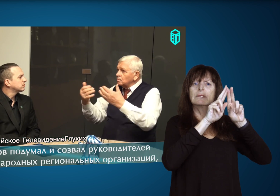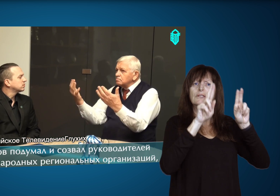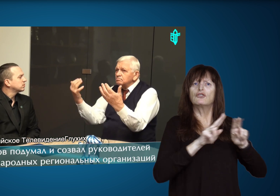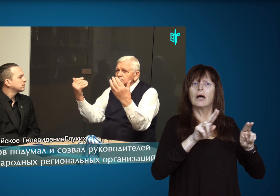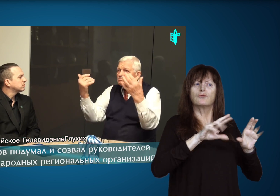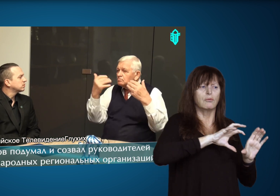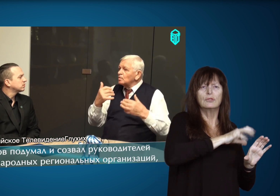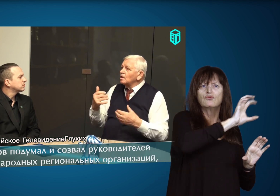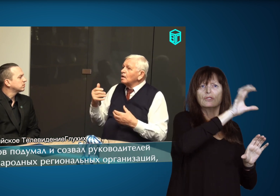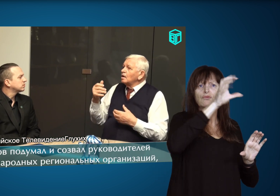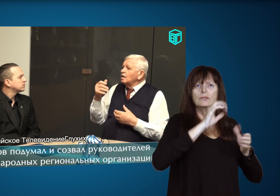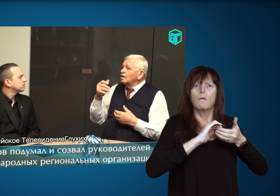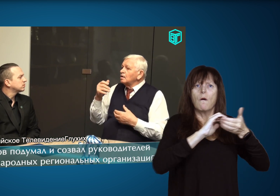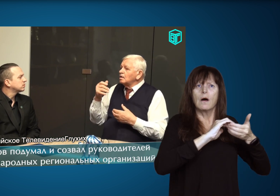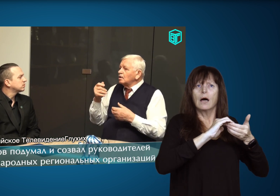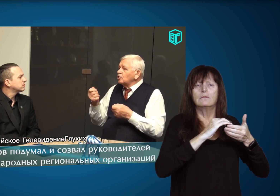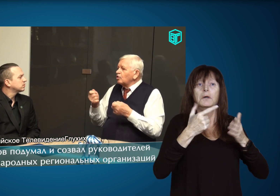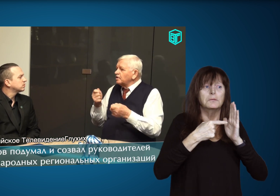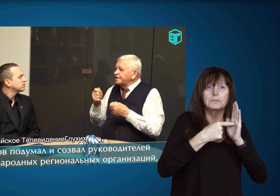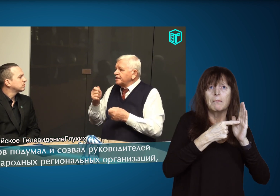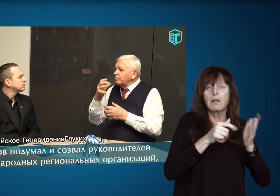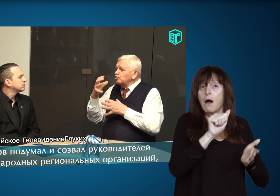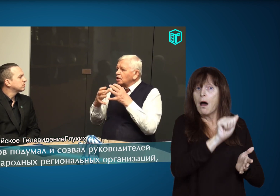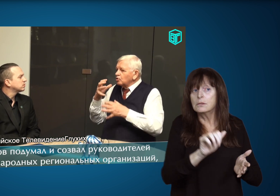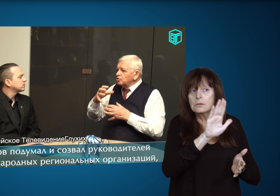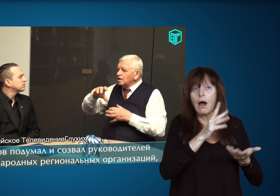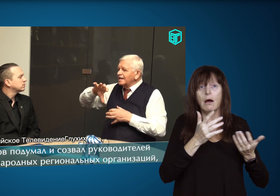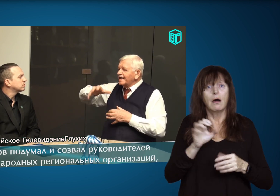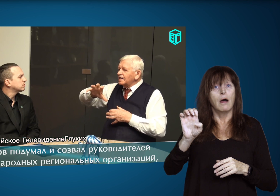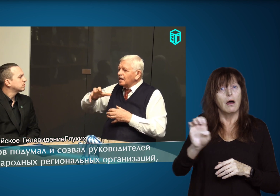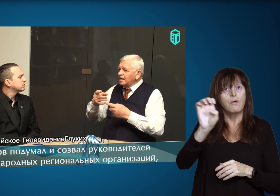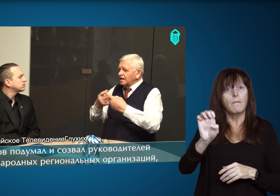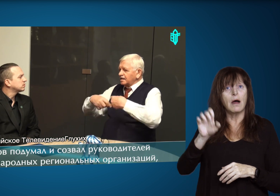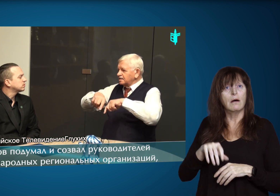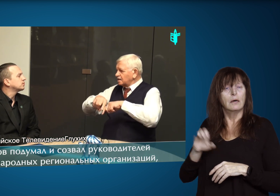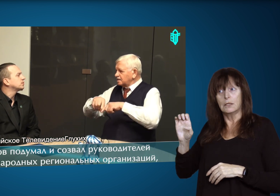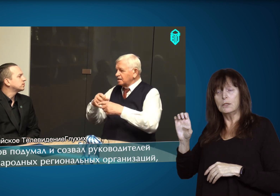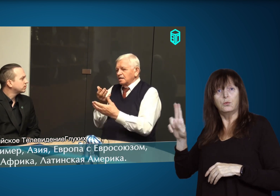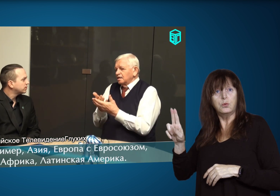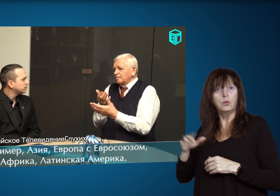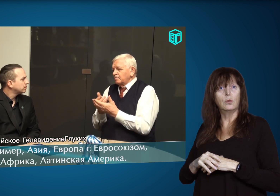regional organisations, for example, from Asia, Europe and EU,